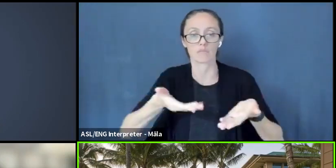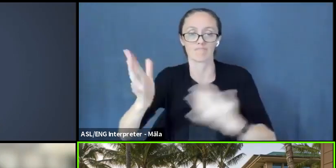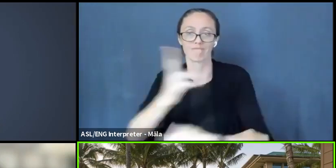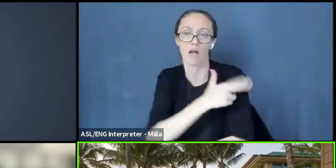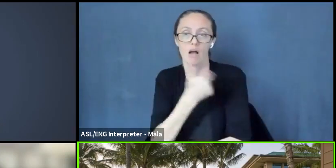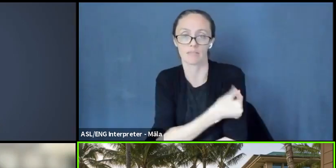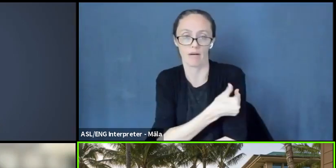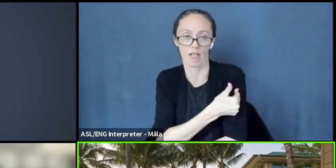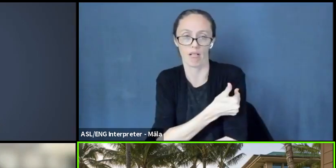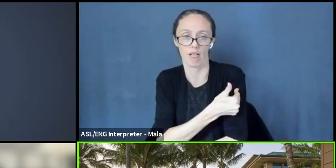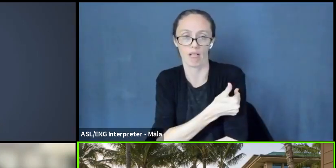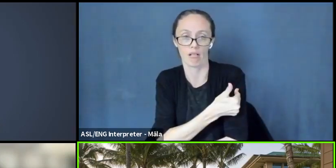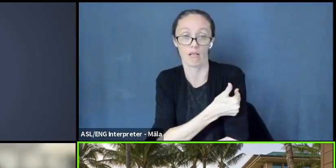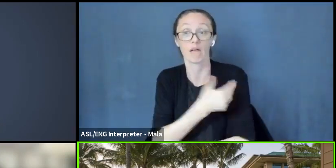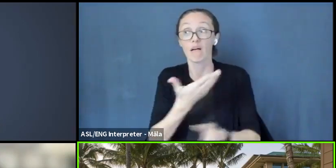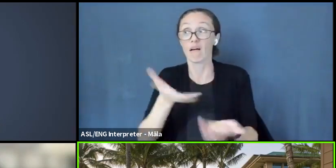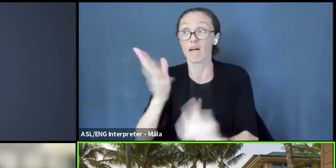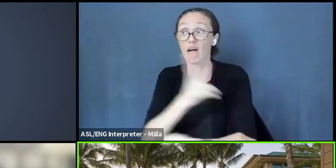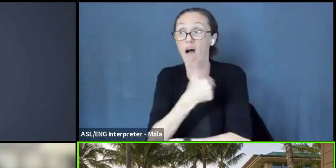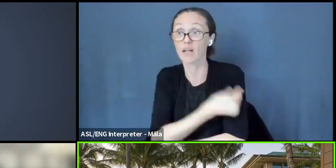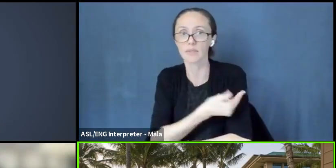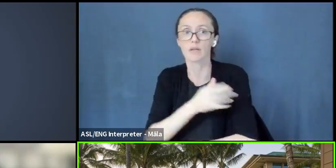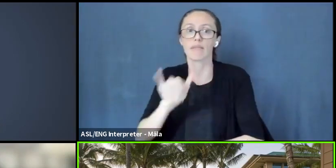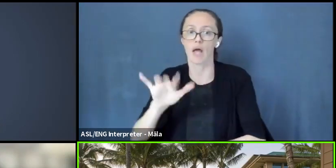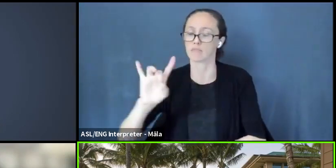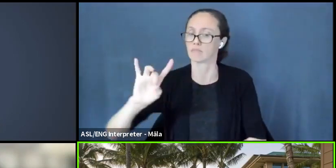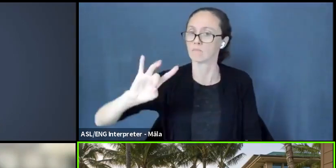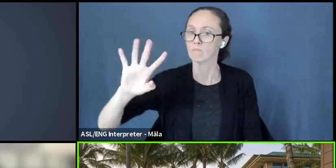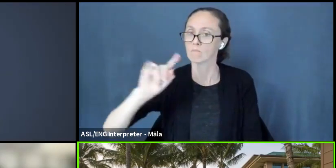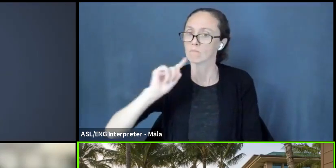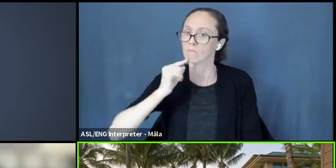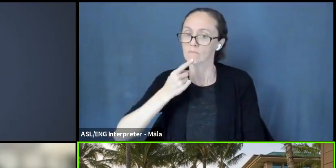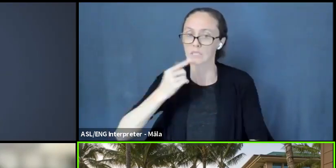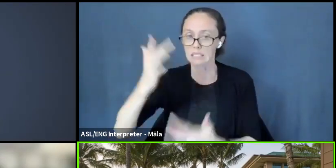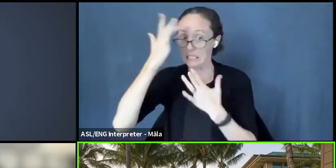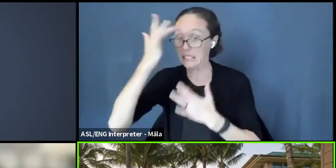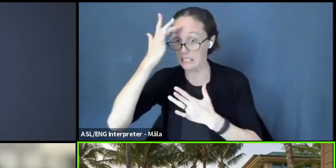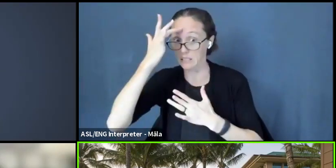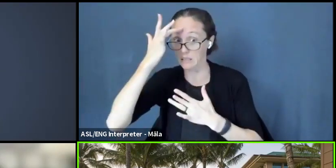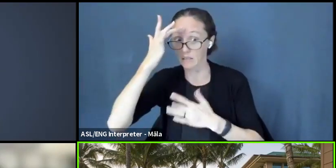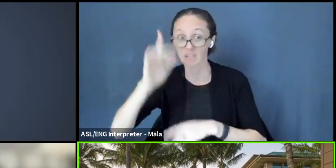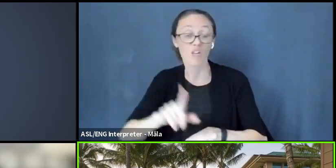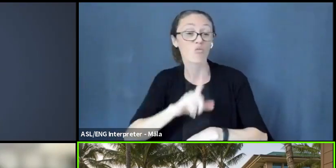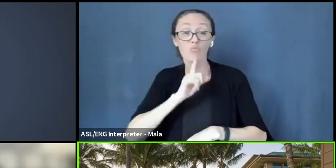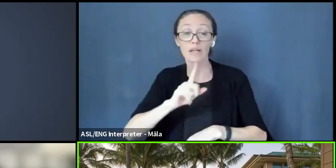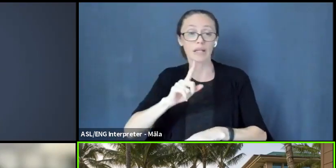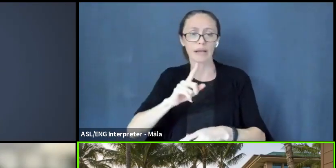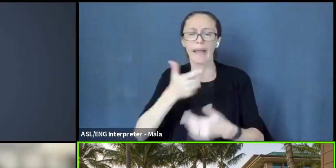So it's really again, goal of actually every vaccine program.